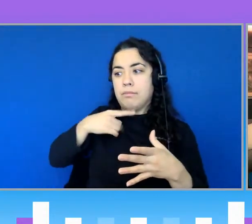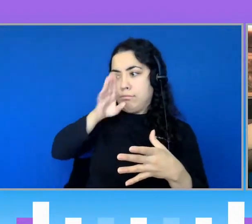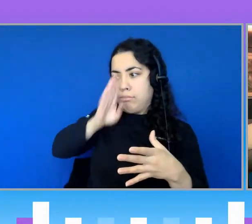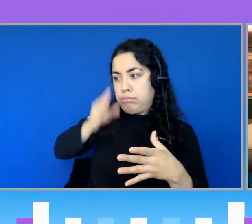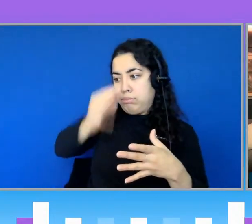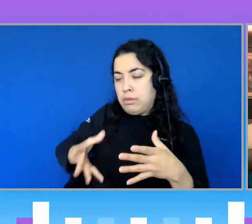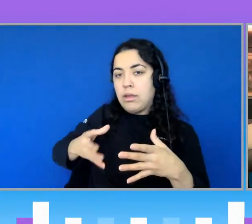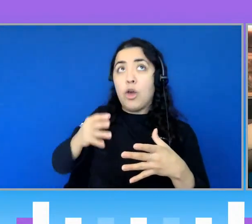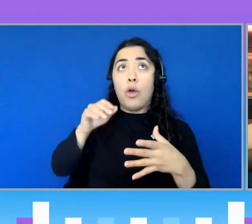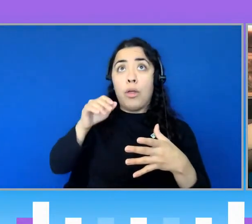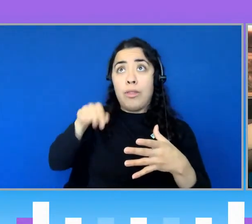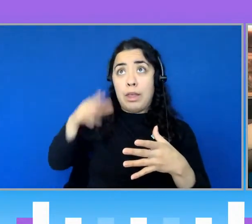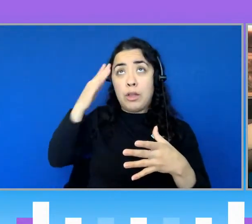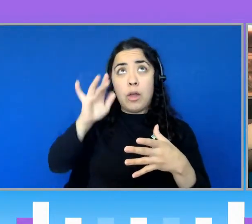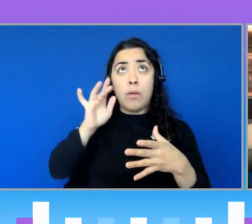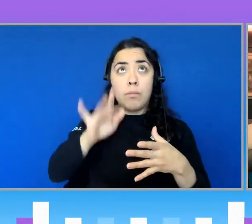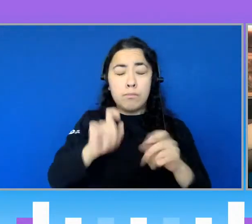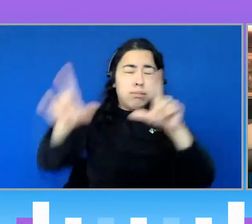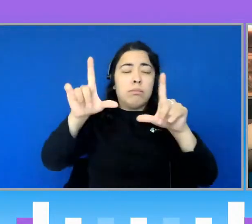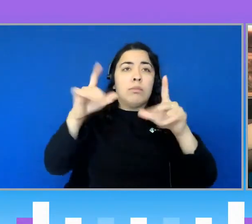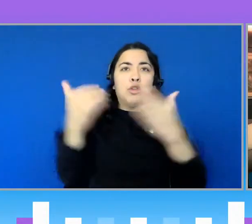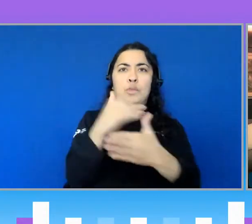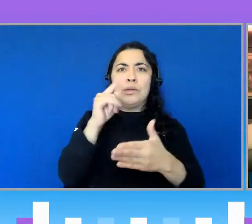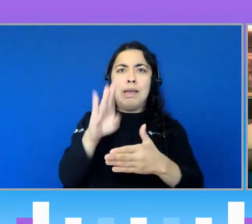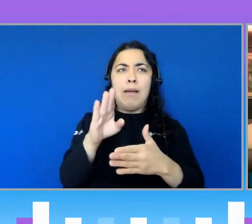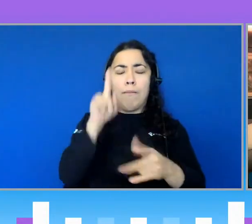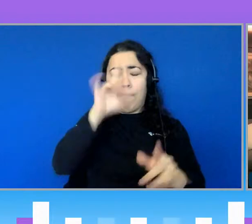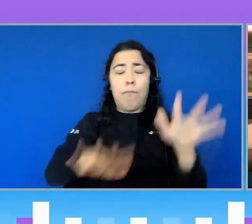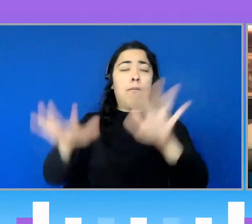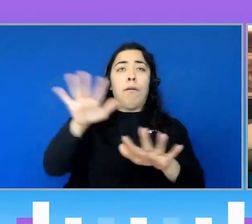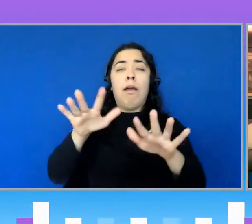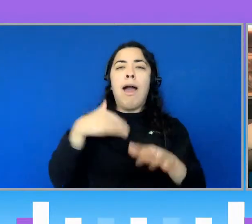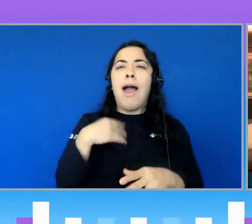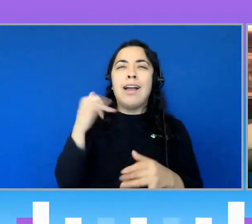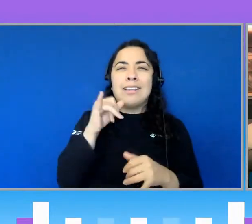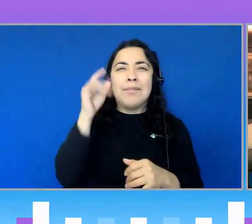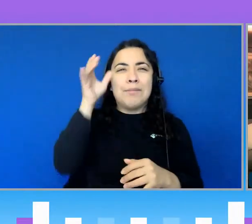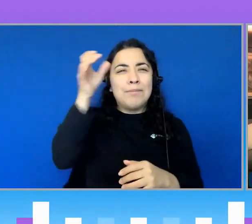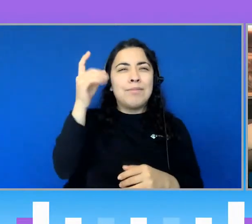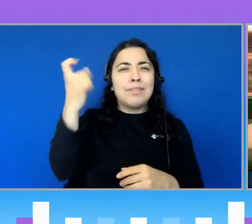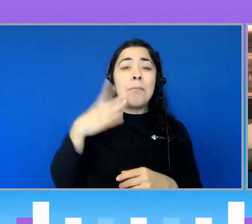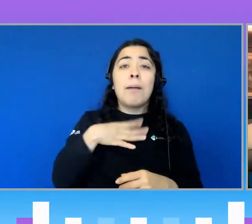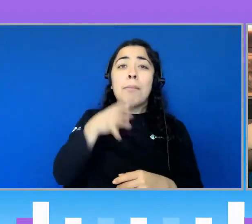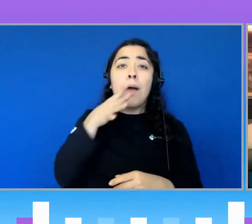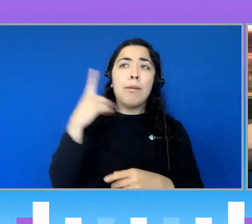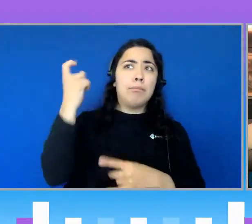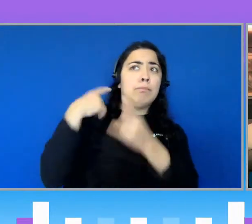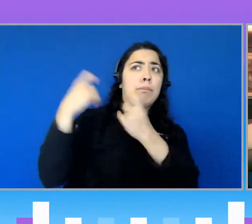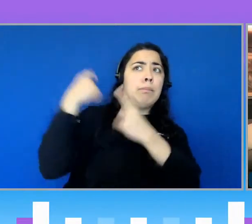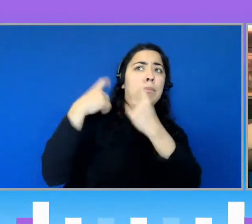new tab? Could it be jarring? I like to think about my mother asking me questions about technology, and that would be